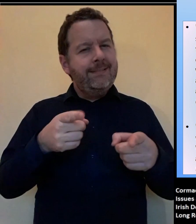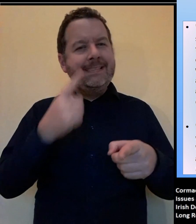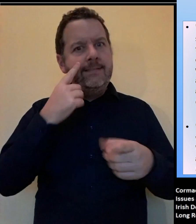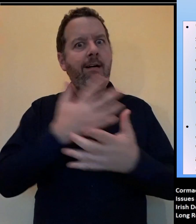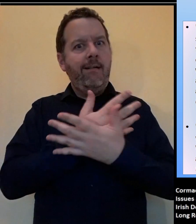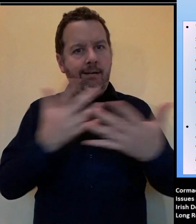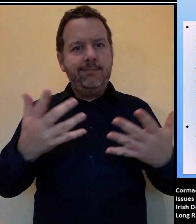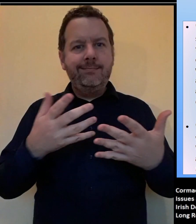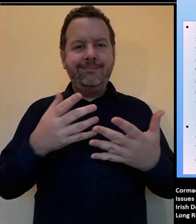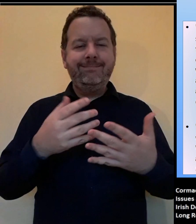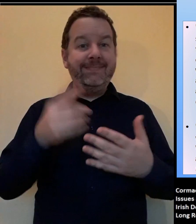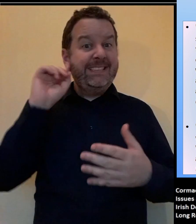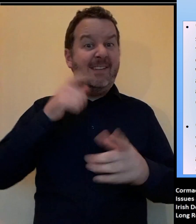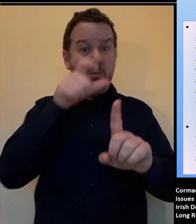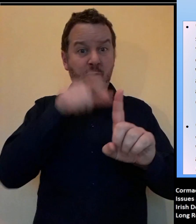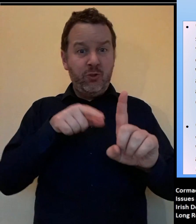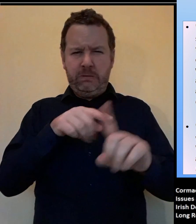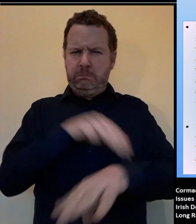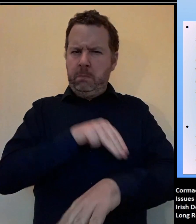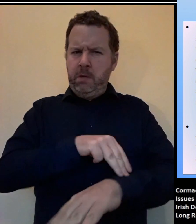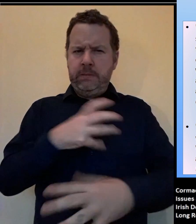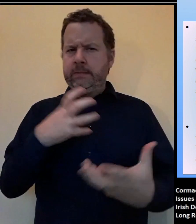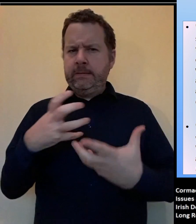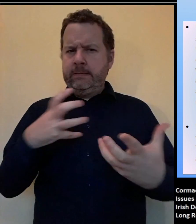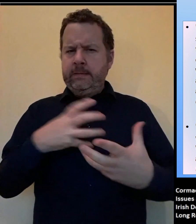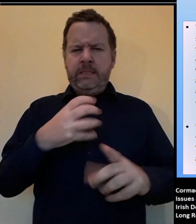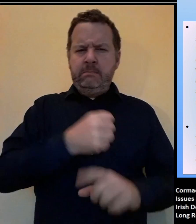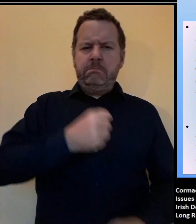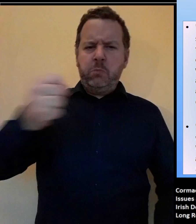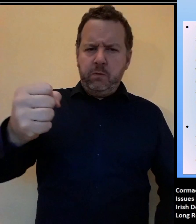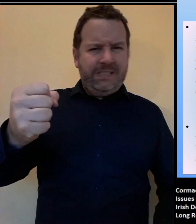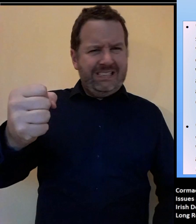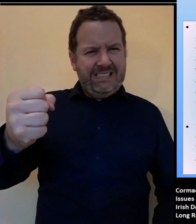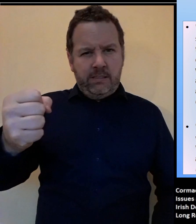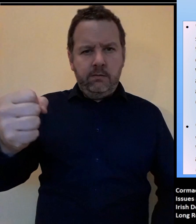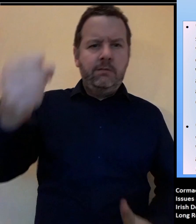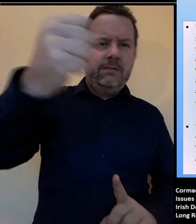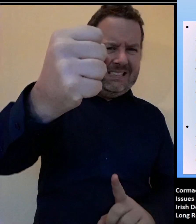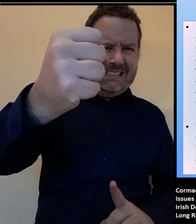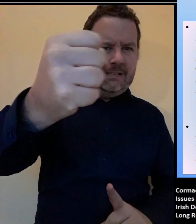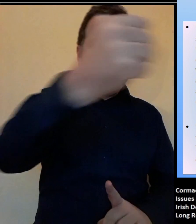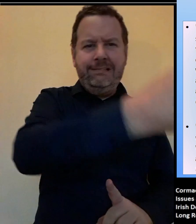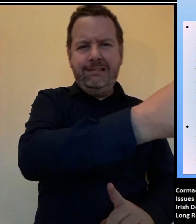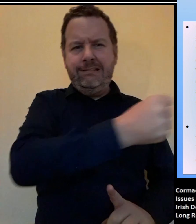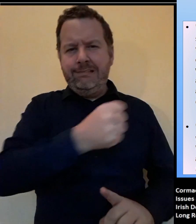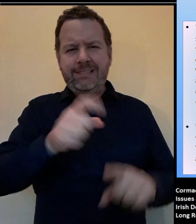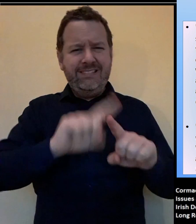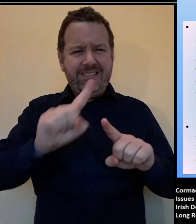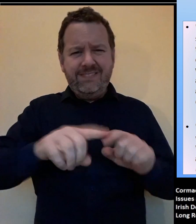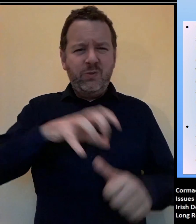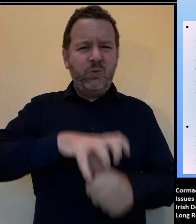This was common - shunting of 'problematic' deaf individuals from institution to institution,